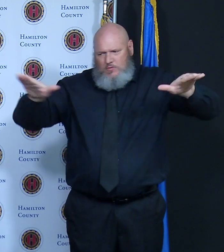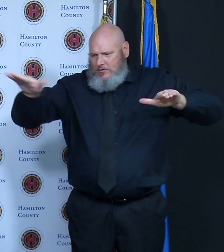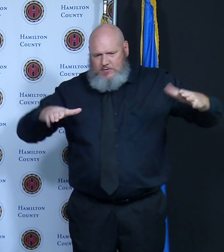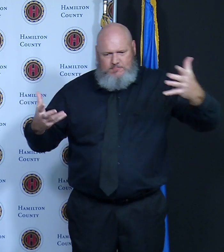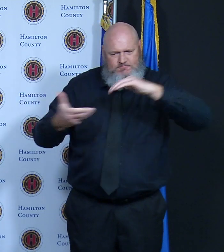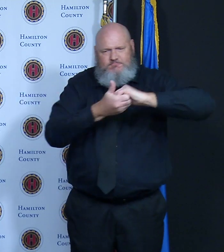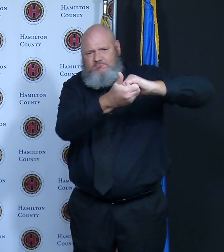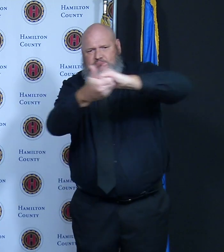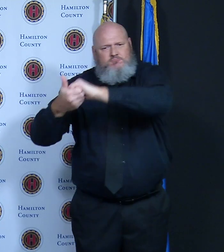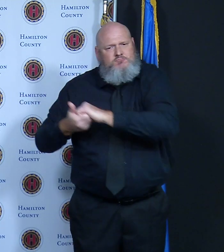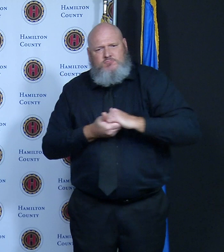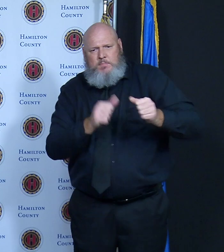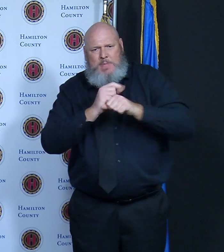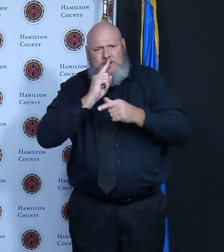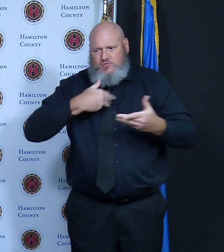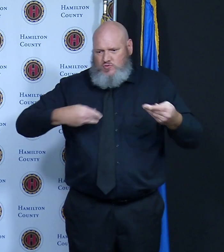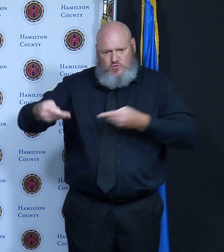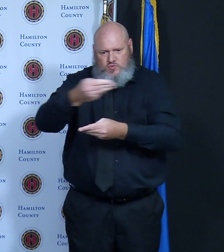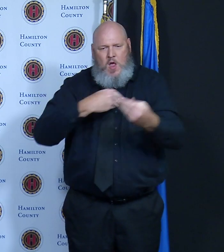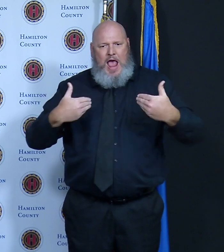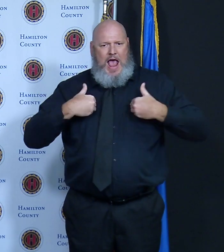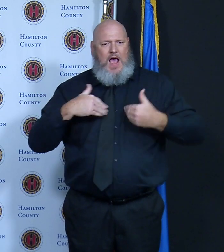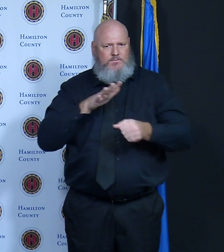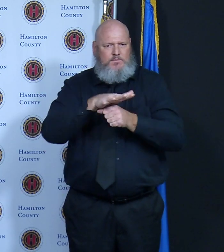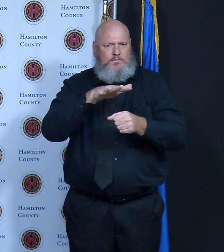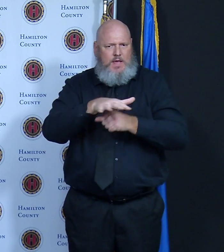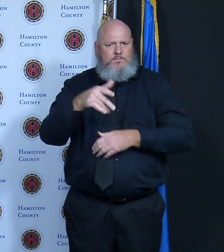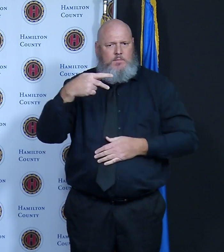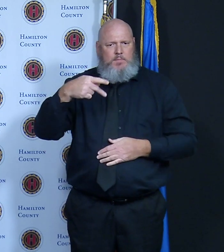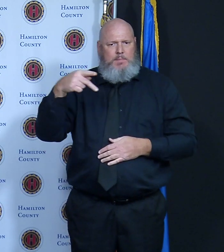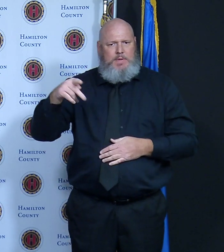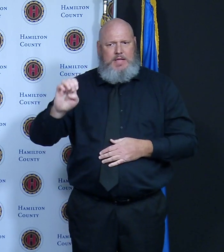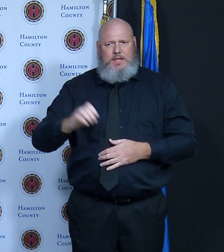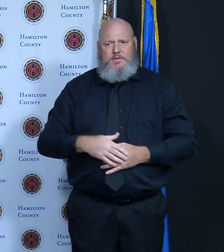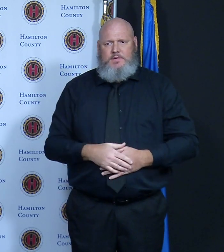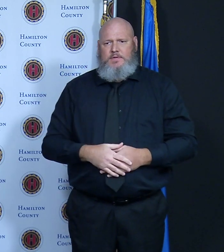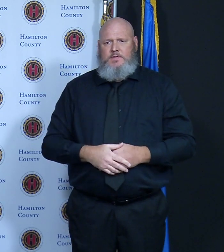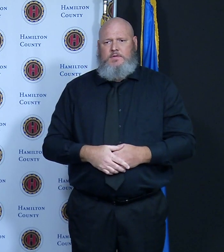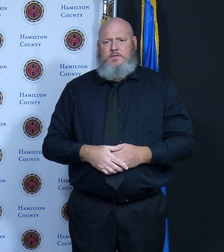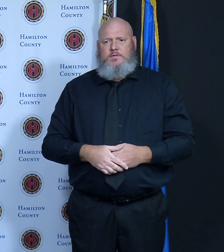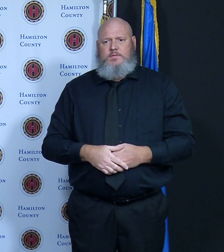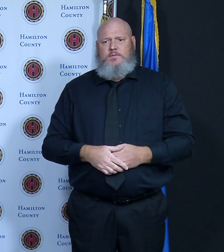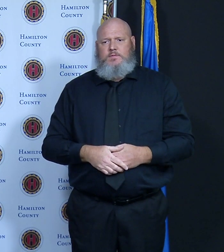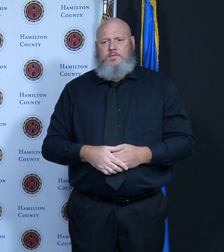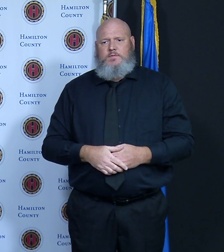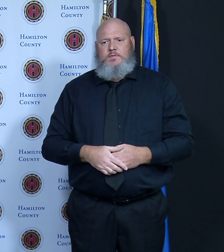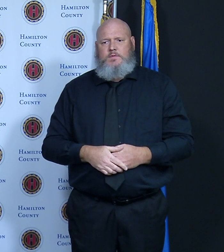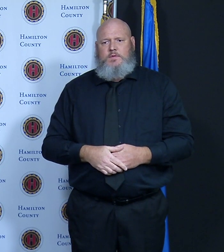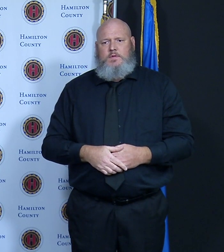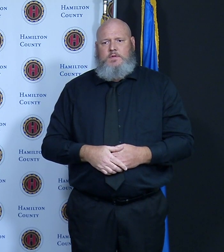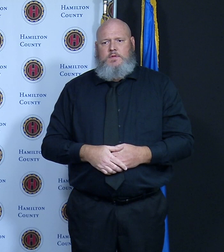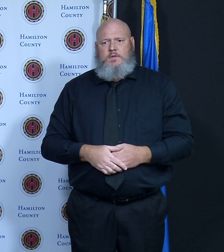Hamilton County we we felt when we started that effort that we needed to be